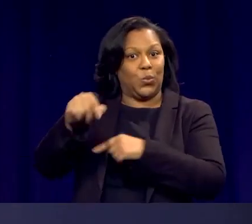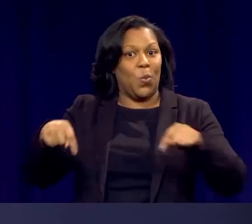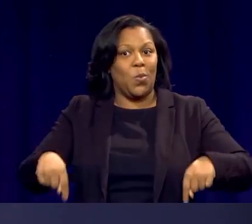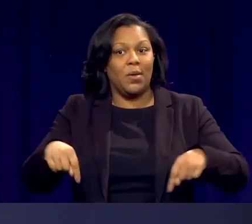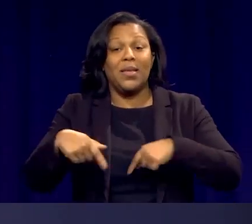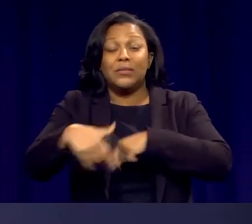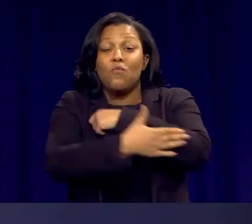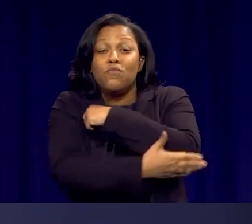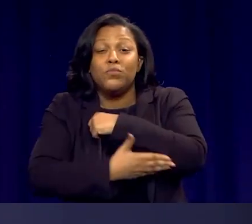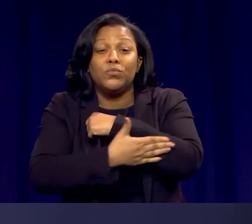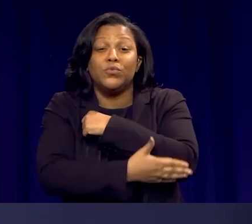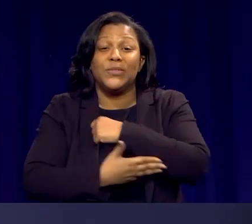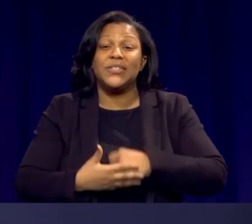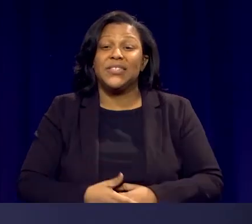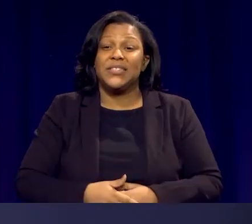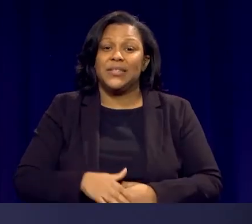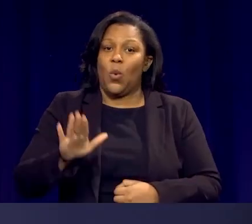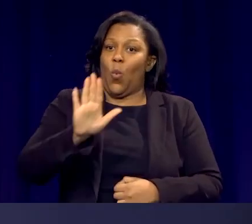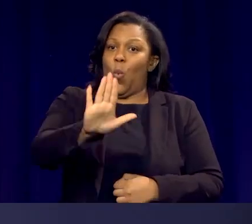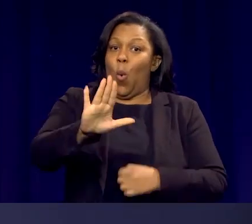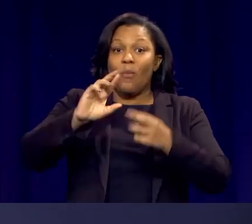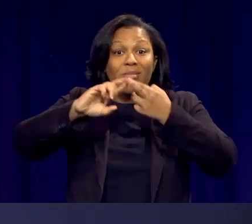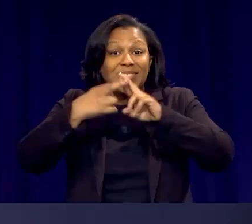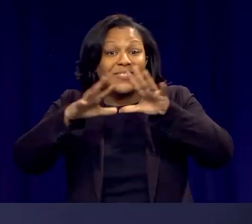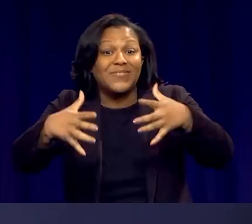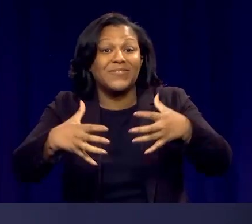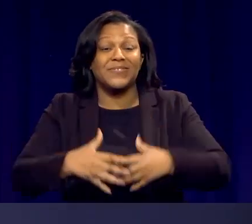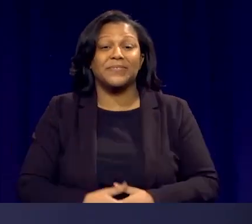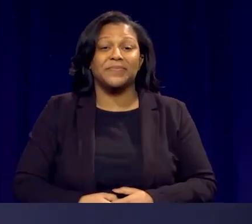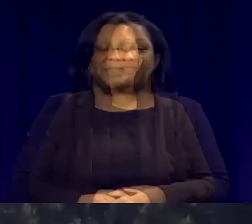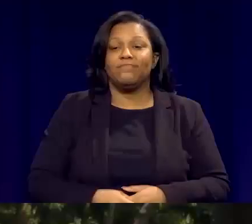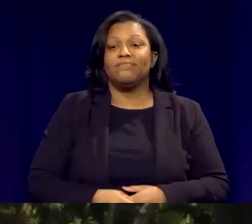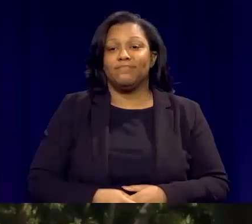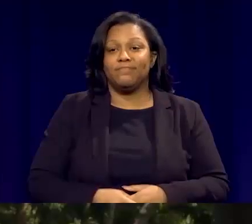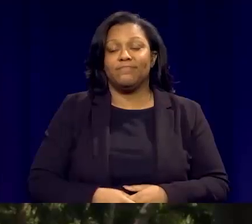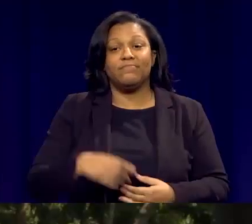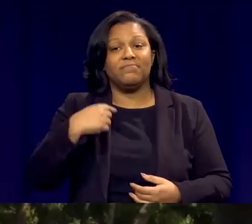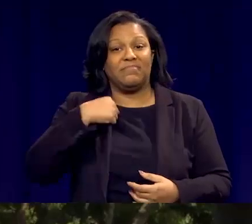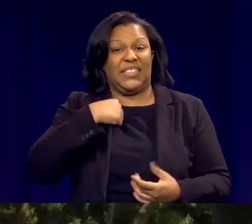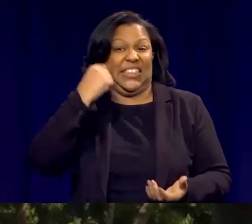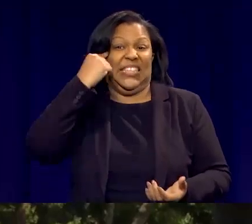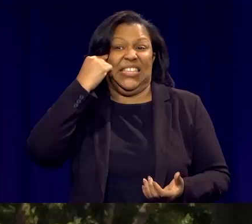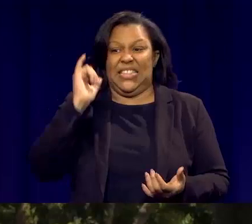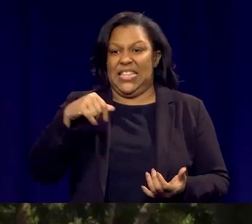of this country, of the people who are related to you. Lauren: Just be considerate of one another.